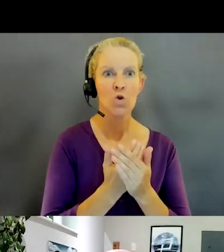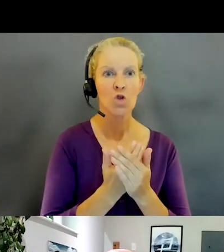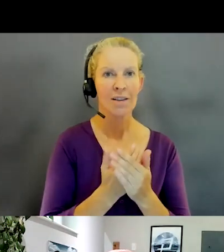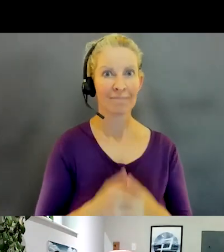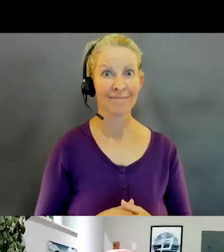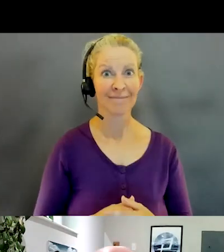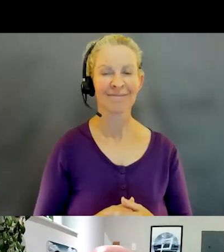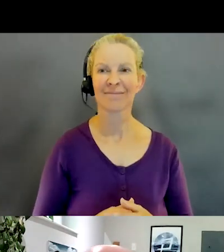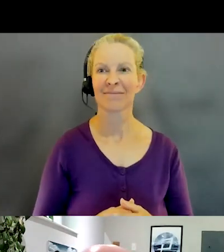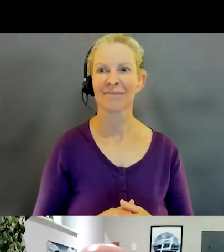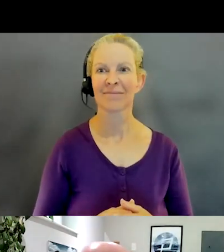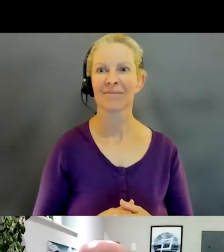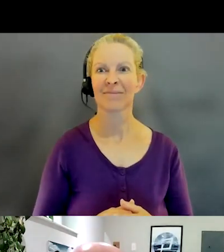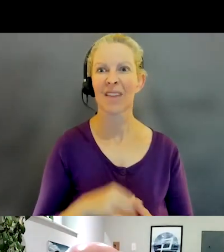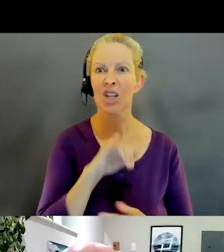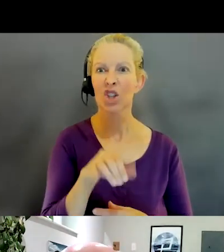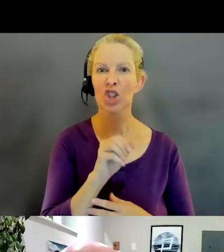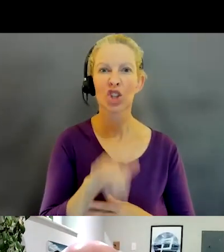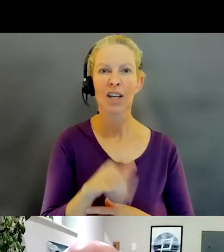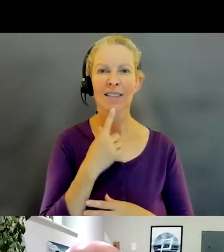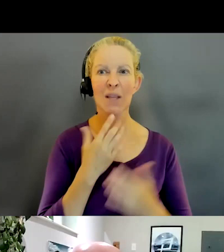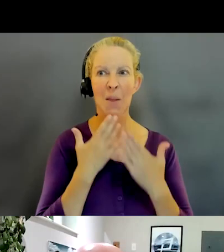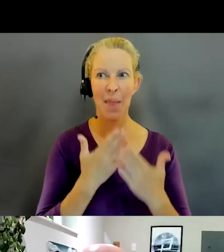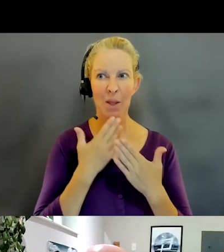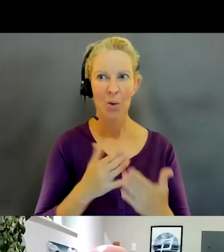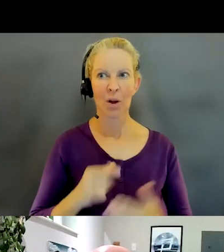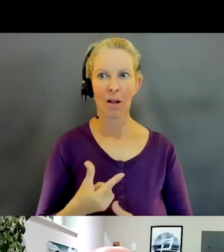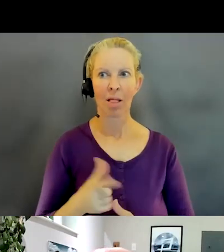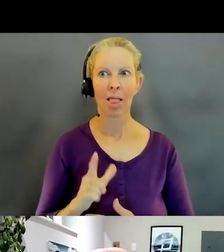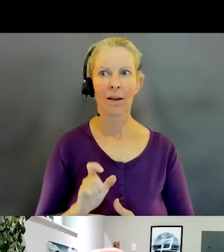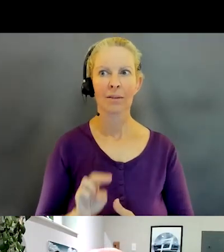Jay: Awesome. Thanks, Glenda. So there are some questions in the chat, and while we go over these,